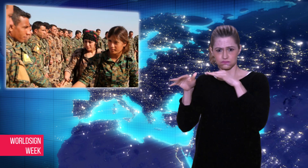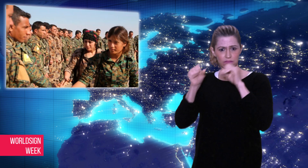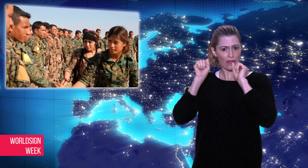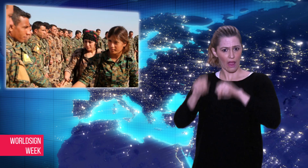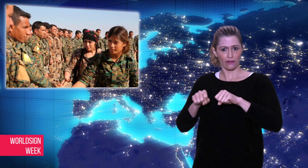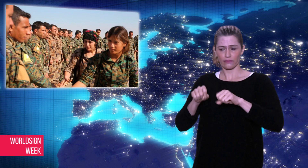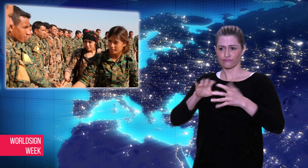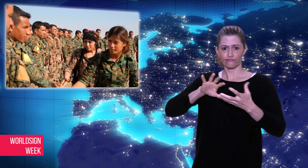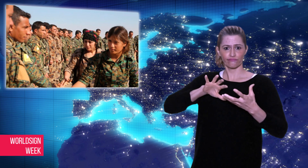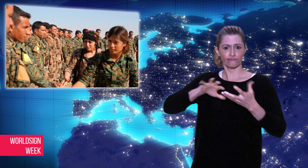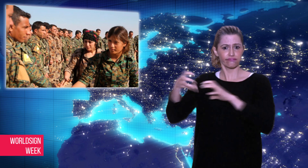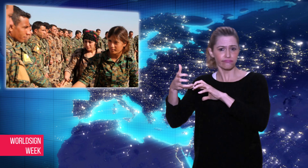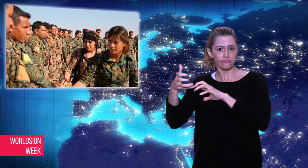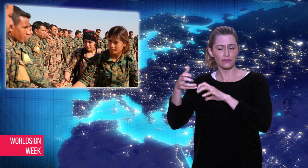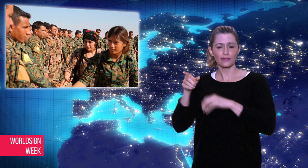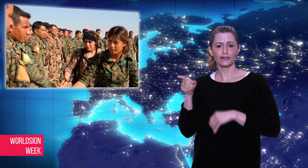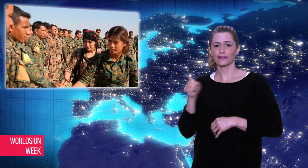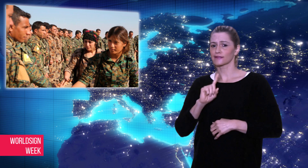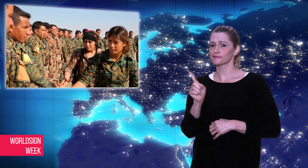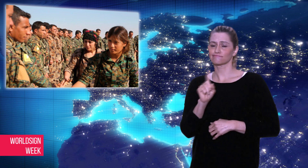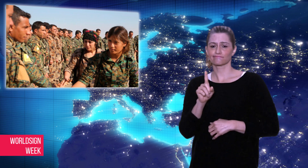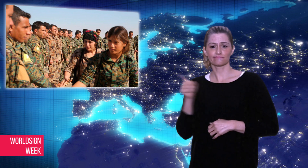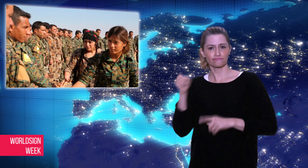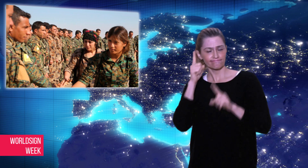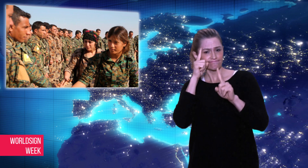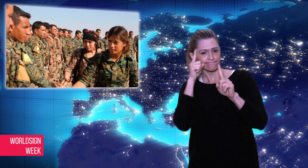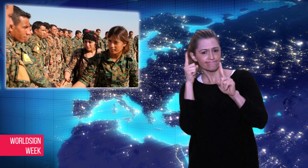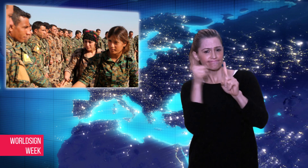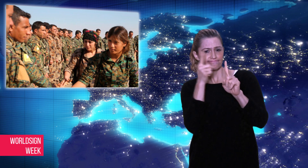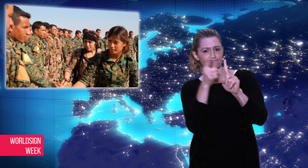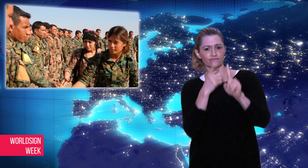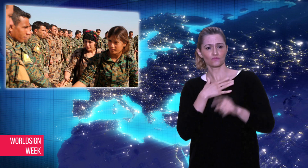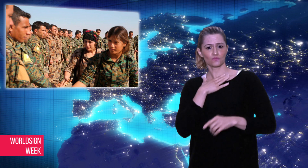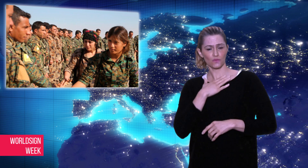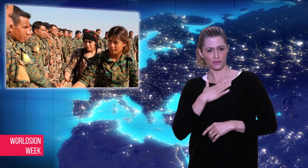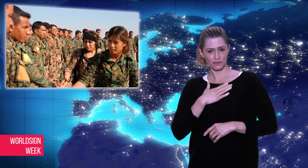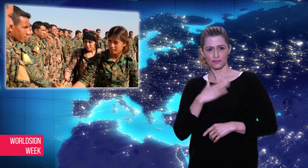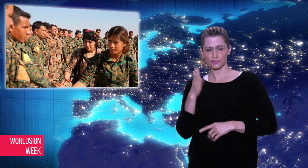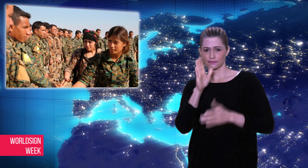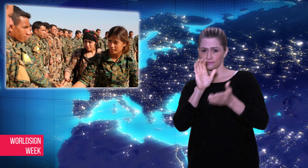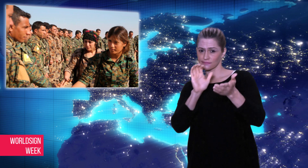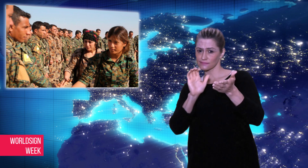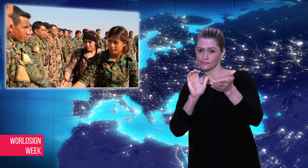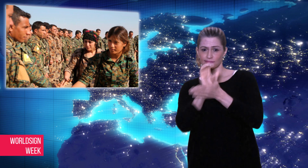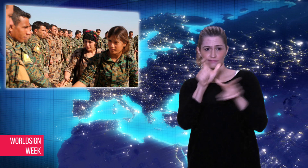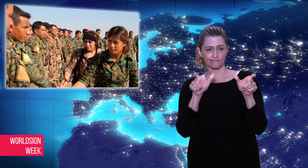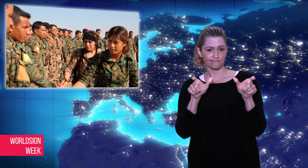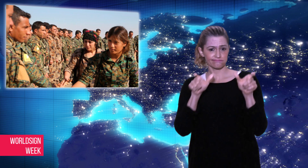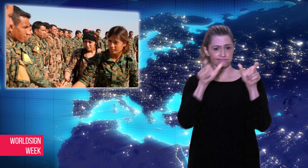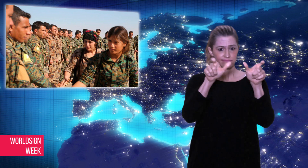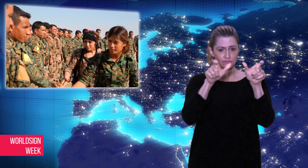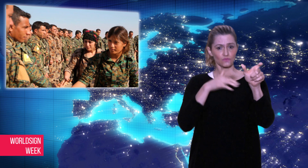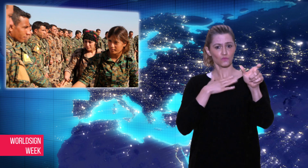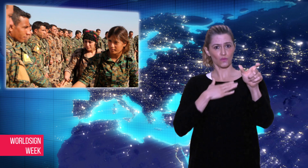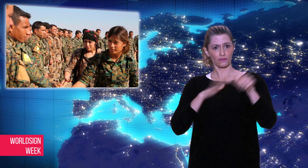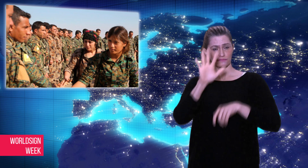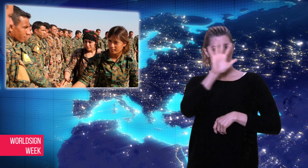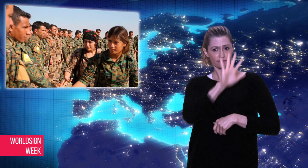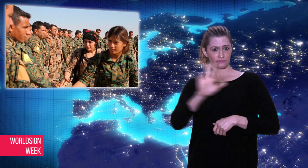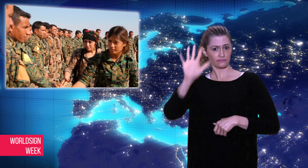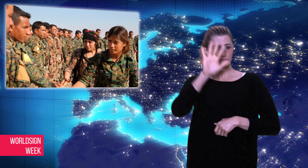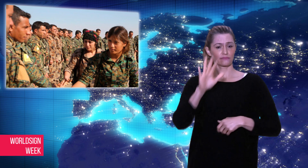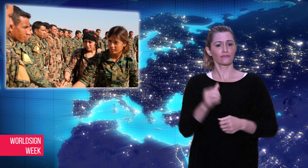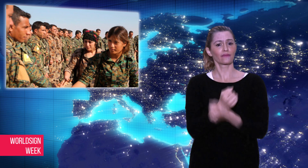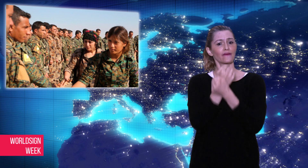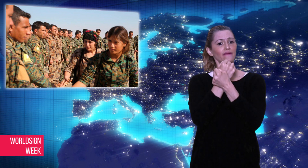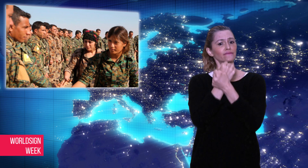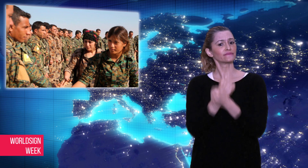goal to eliminate terrorist threat by the Syrian